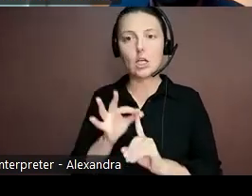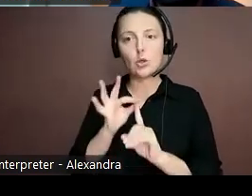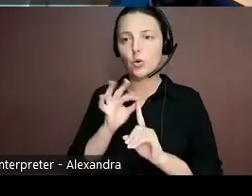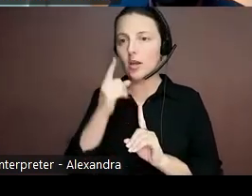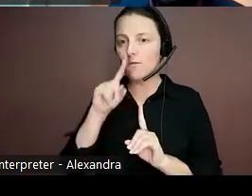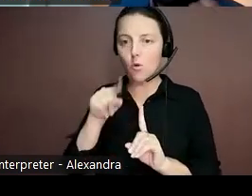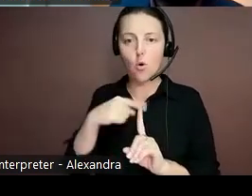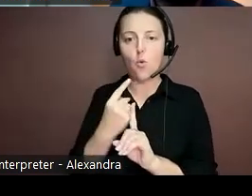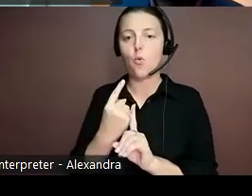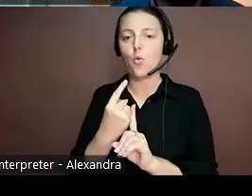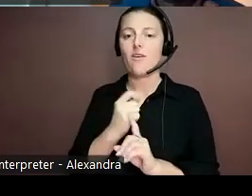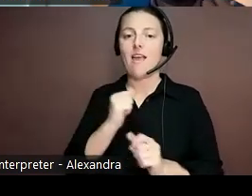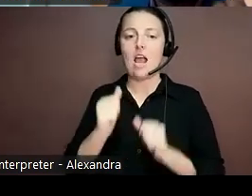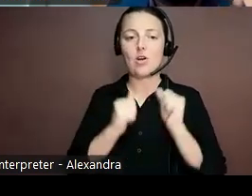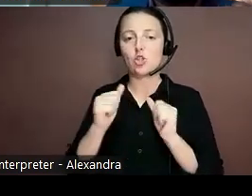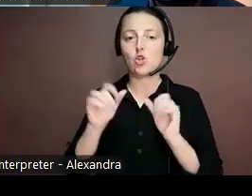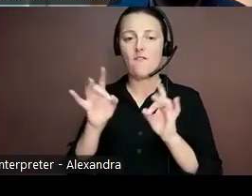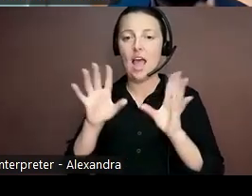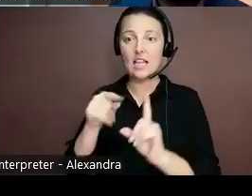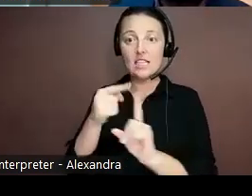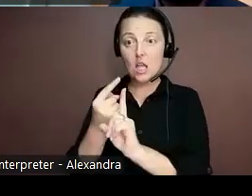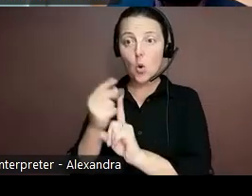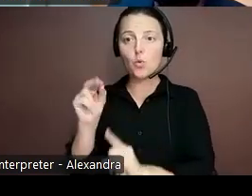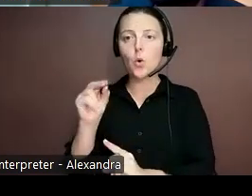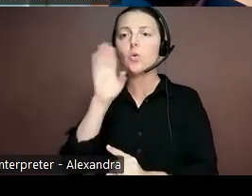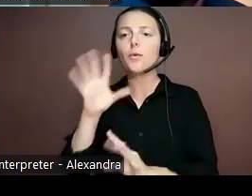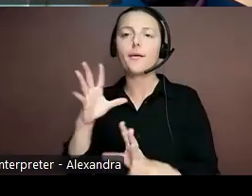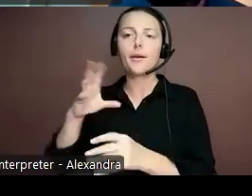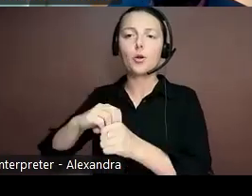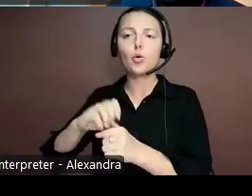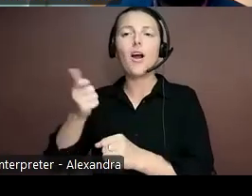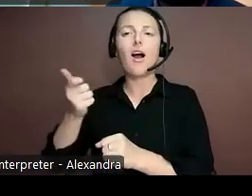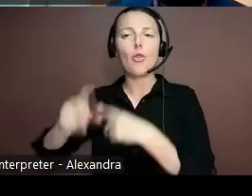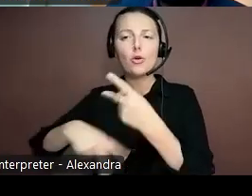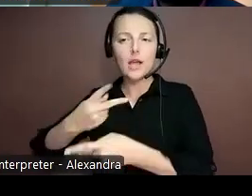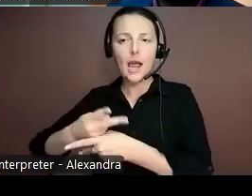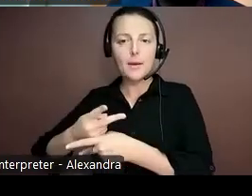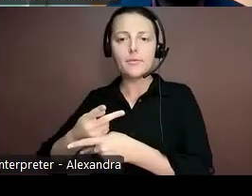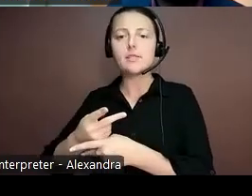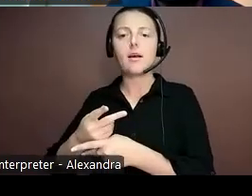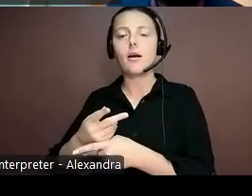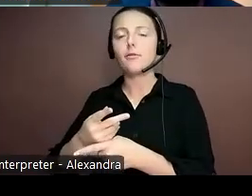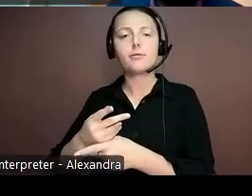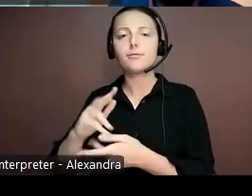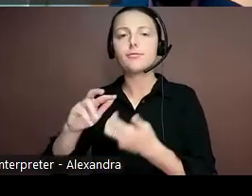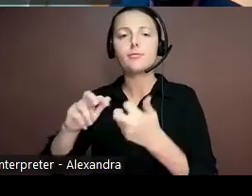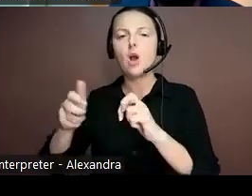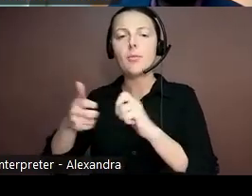violence alone. Uh this also includes other kinds of um uh problematic behaviors including suicidal